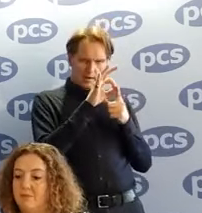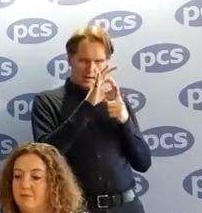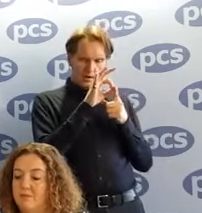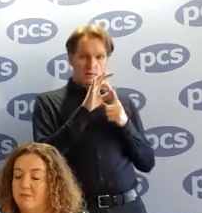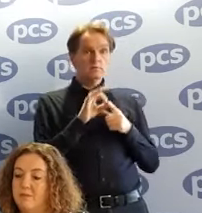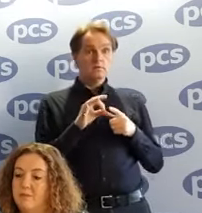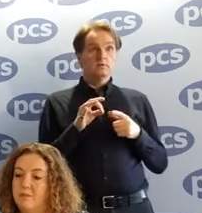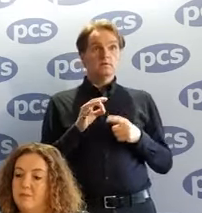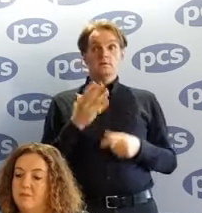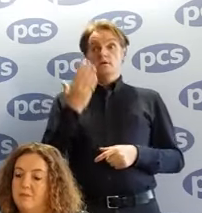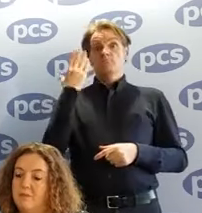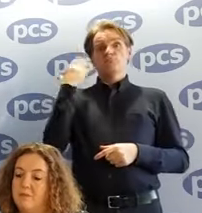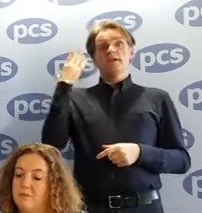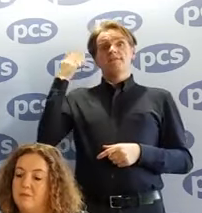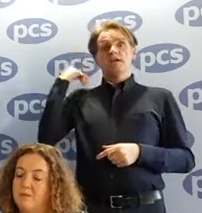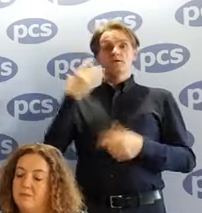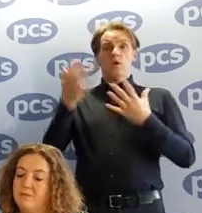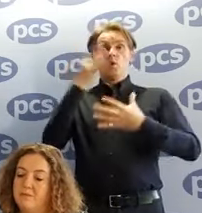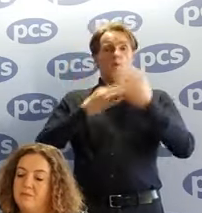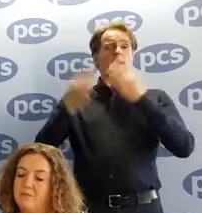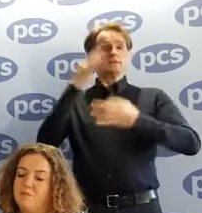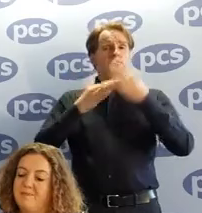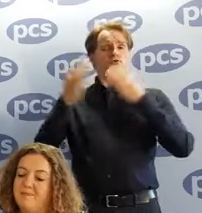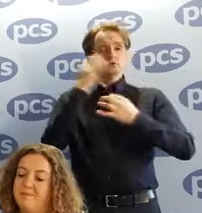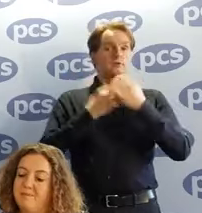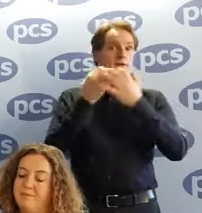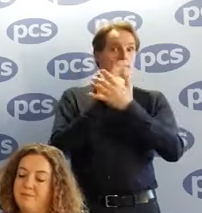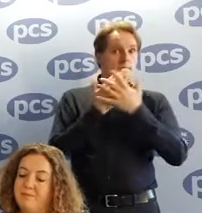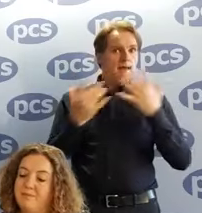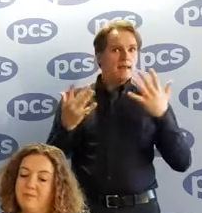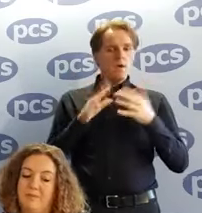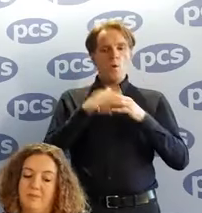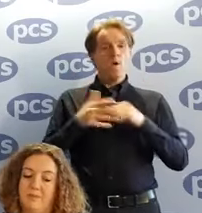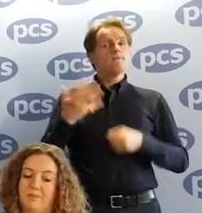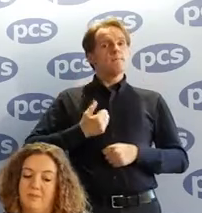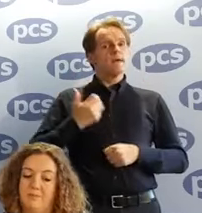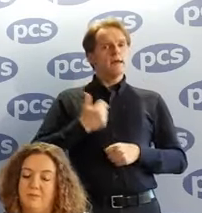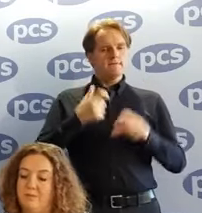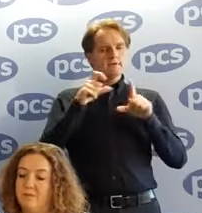previous Facebook lives about the pay in DWP so we thought it'd be great if Fran